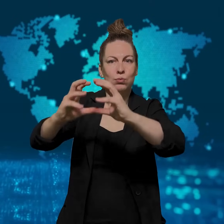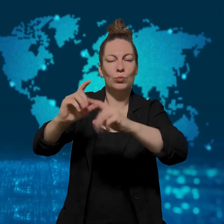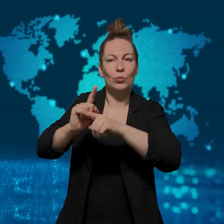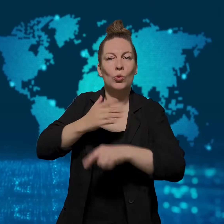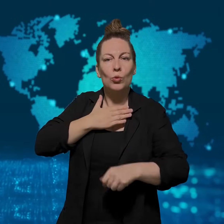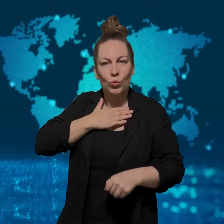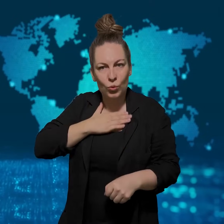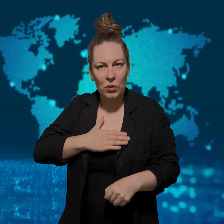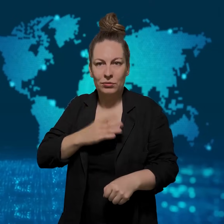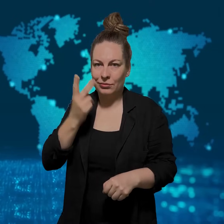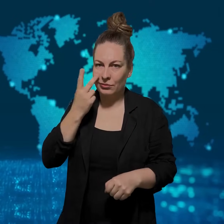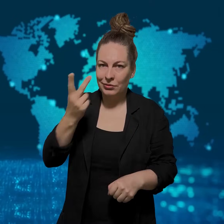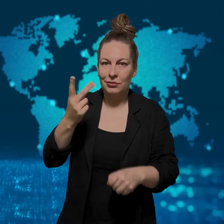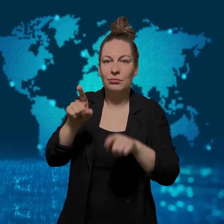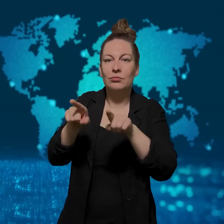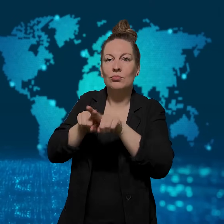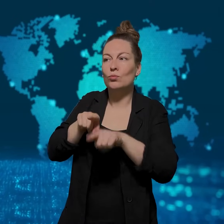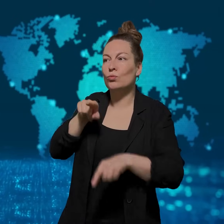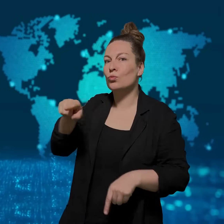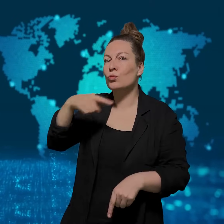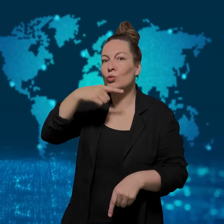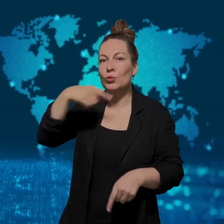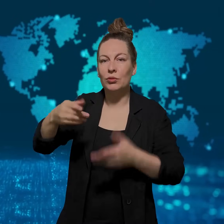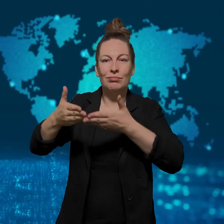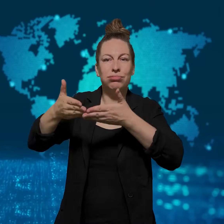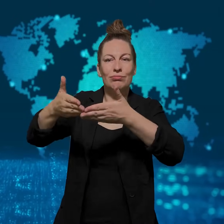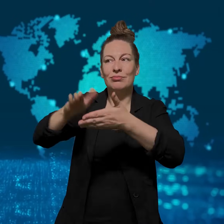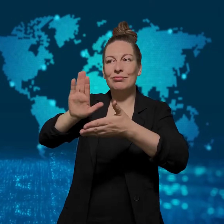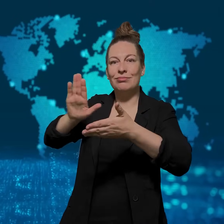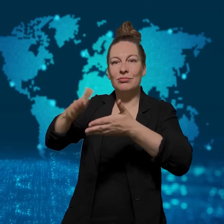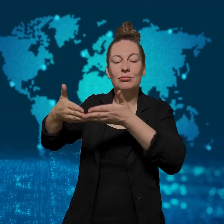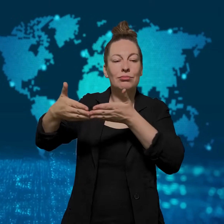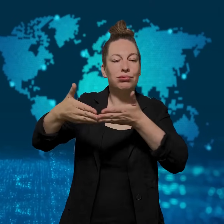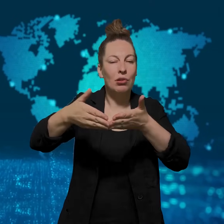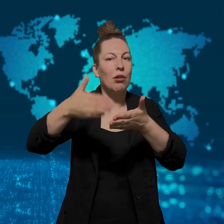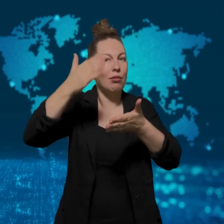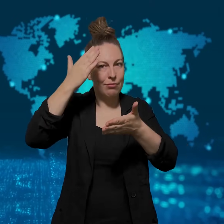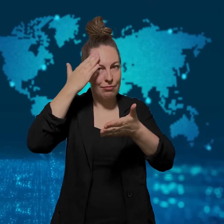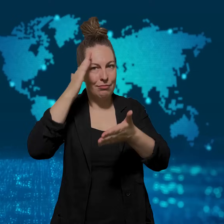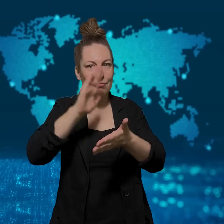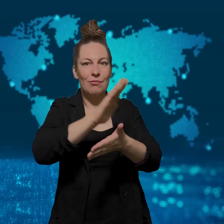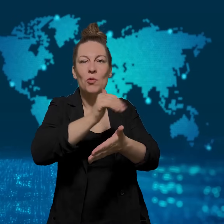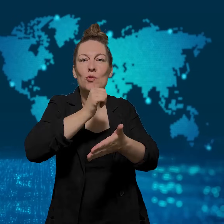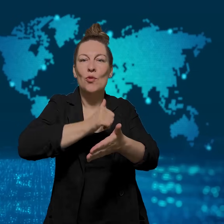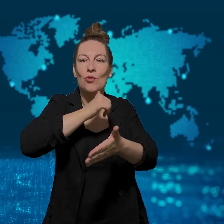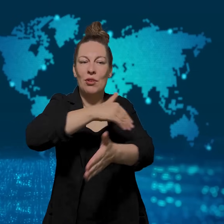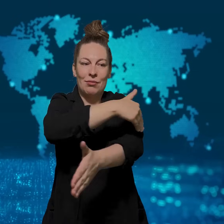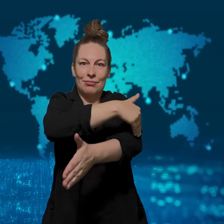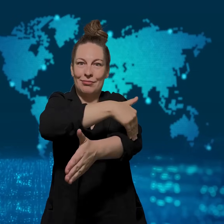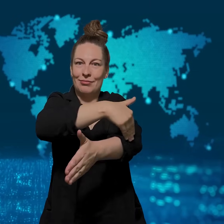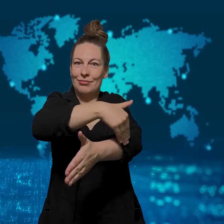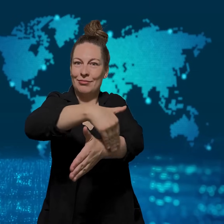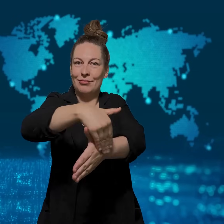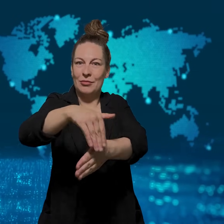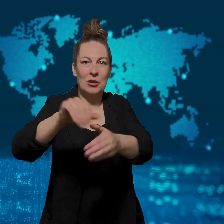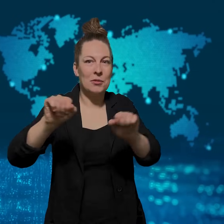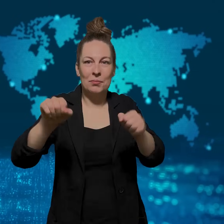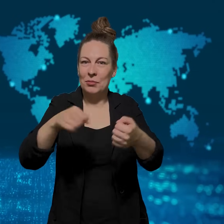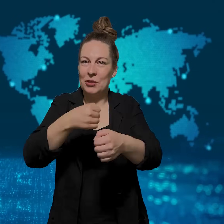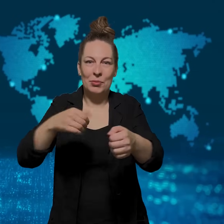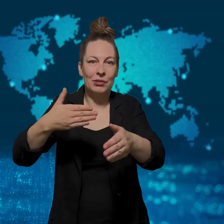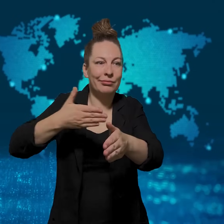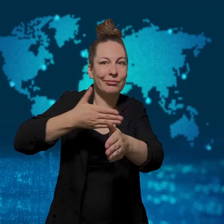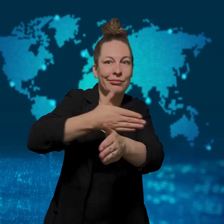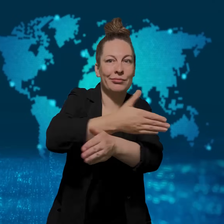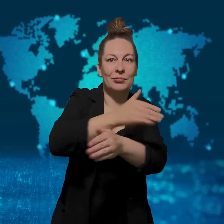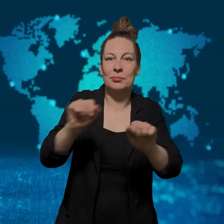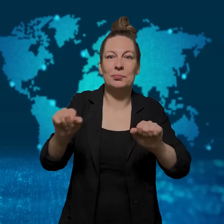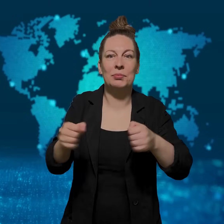Estonia had placed the buoys to ensure boats would not accidentally cross